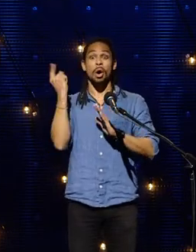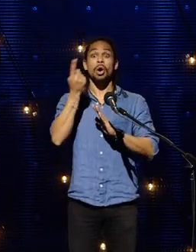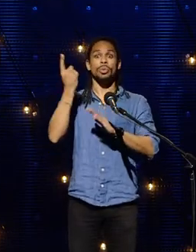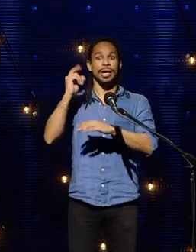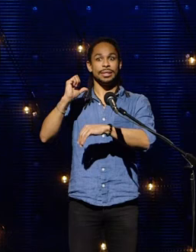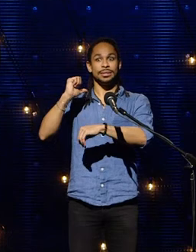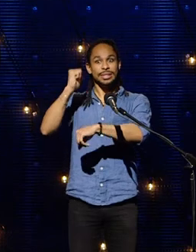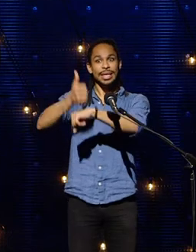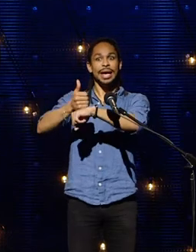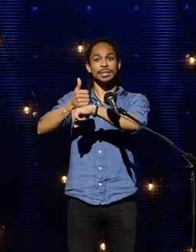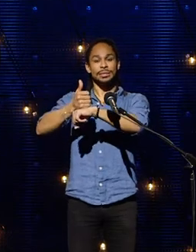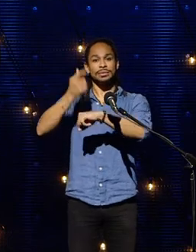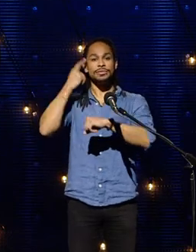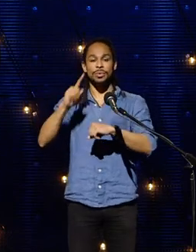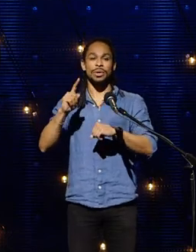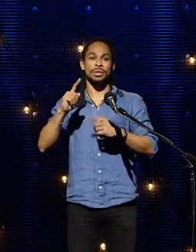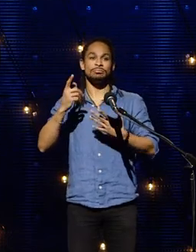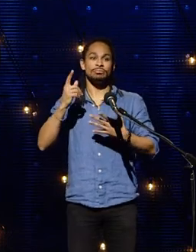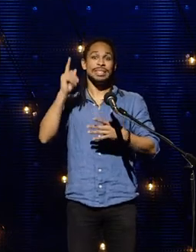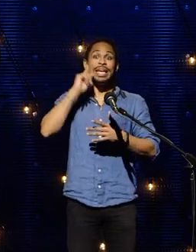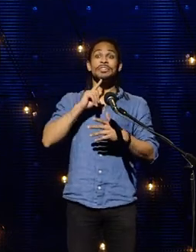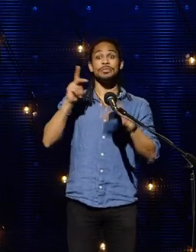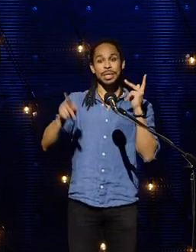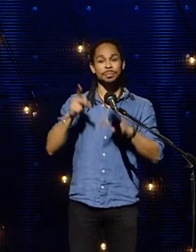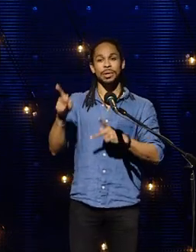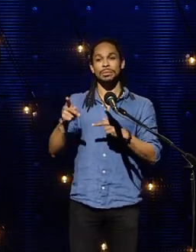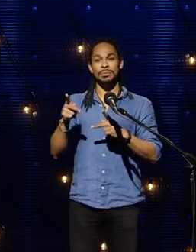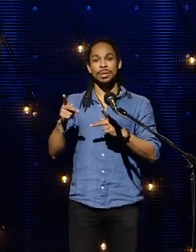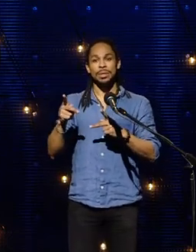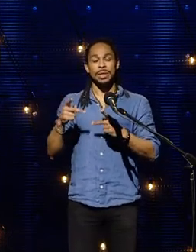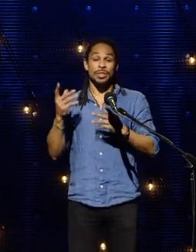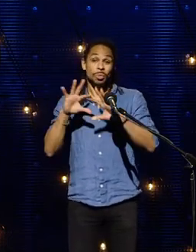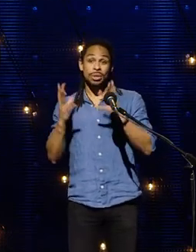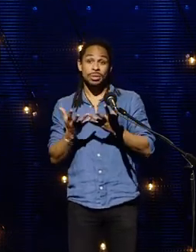always set for deaf people in the world.